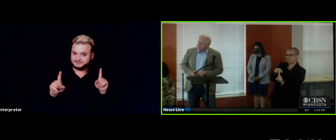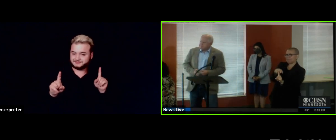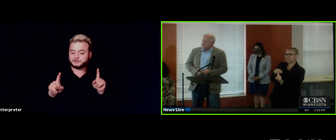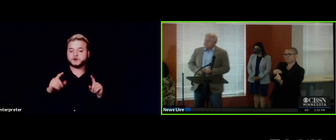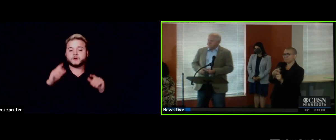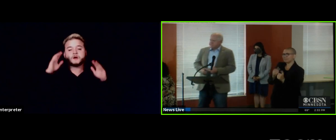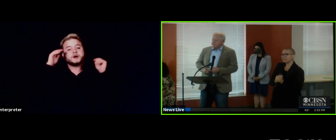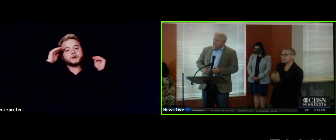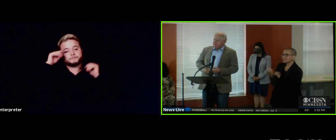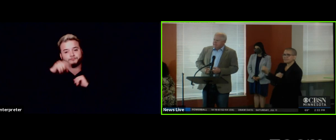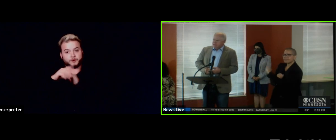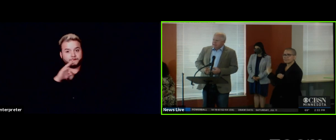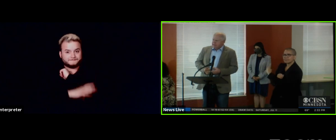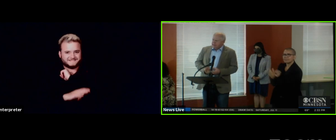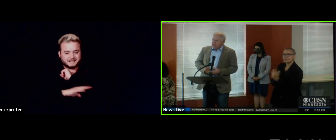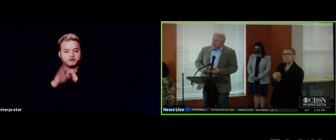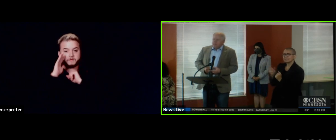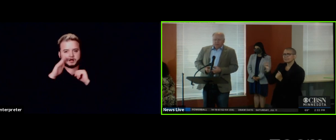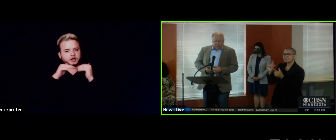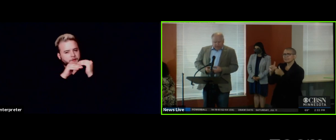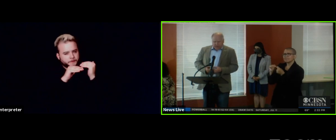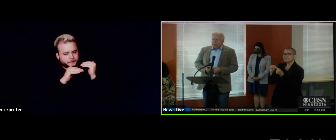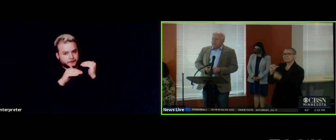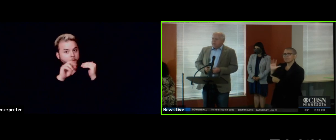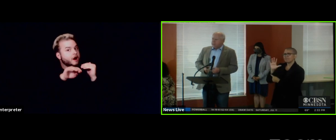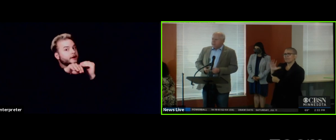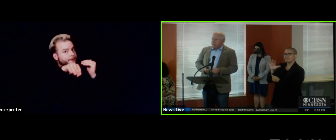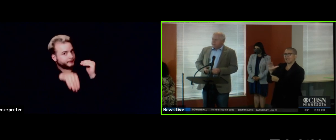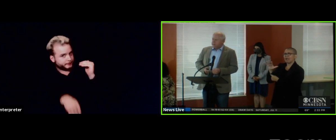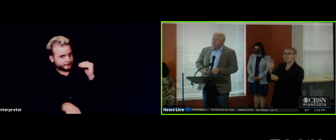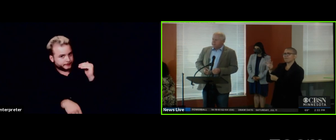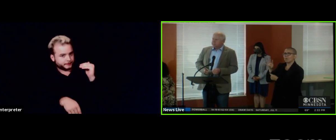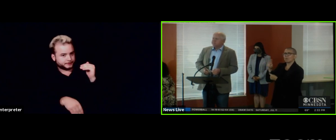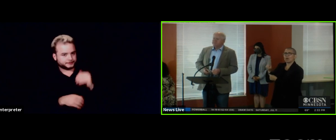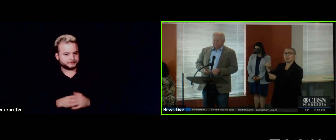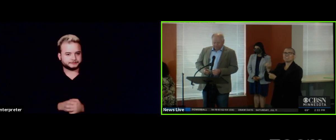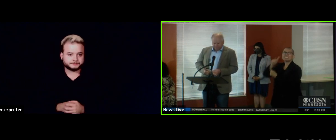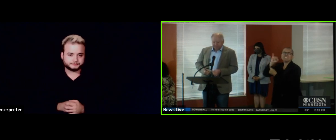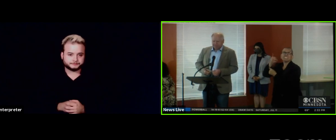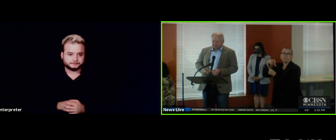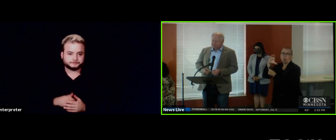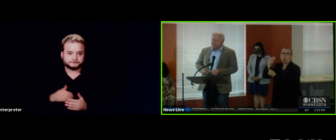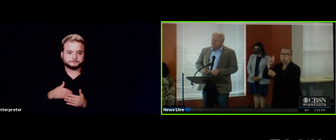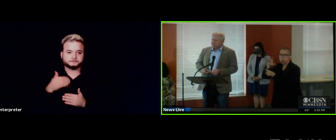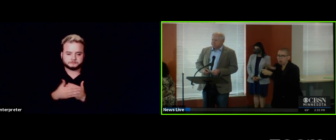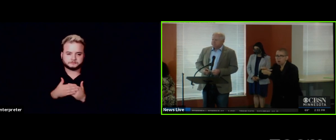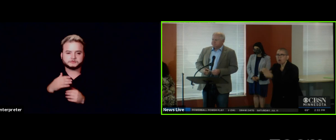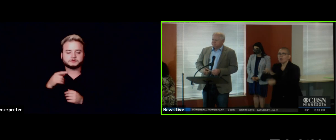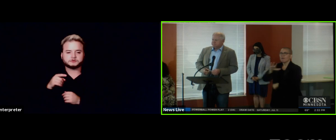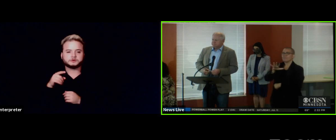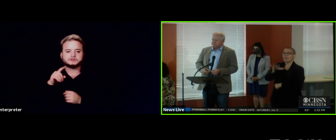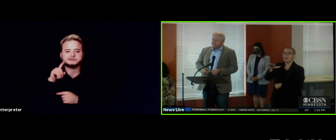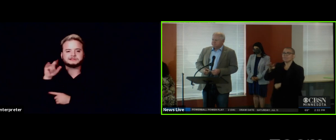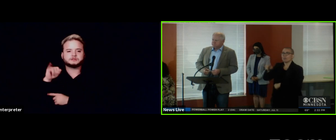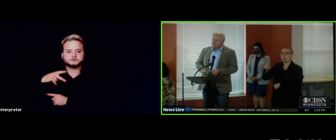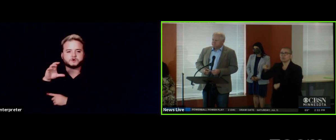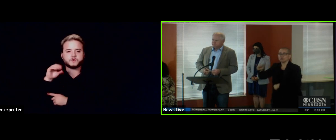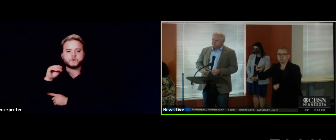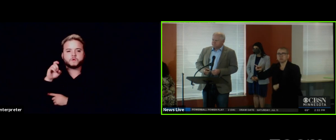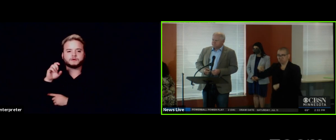[Reporter, off-mic, “For the 55432 zip code, did you say that about half the residents